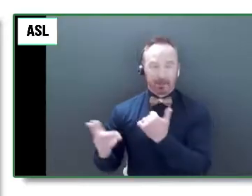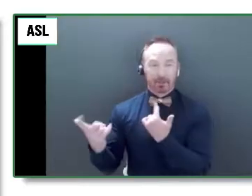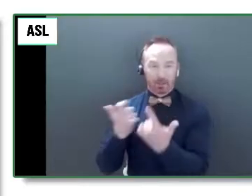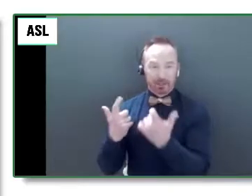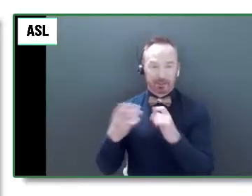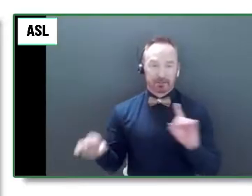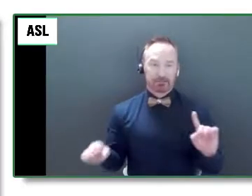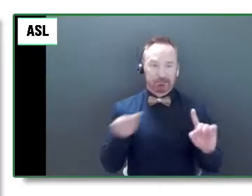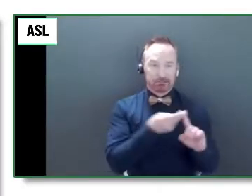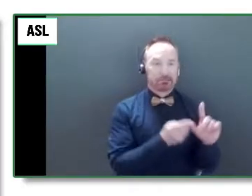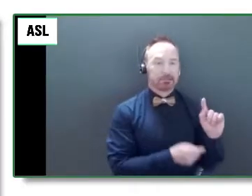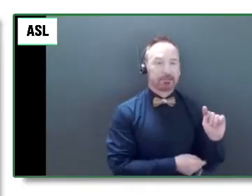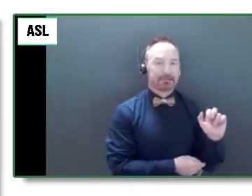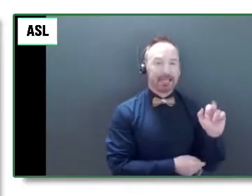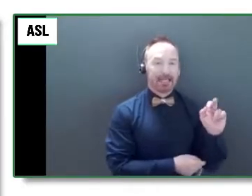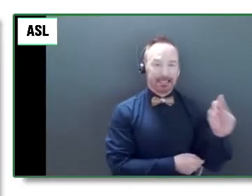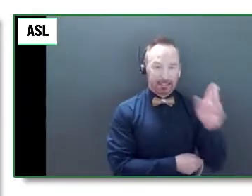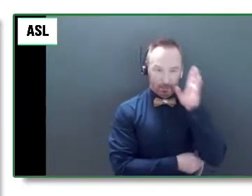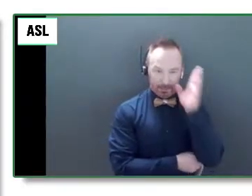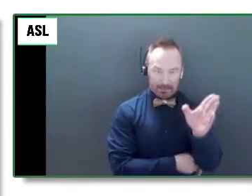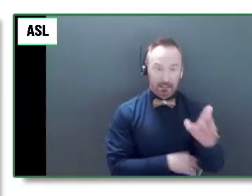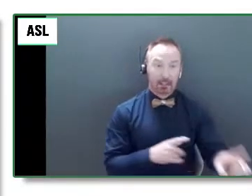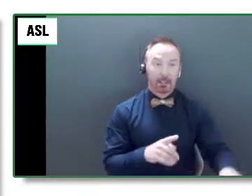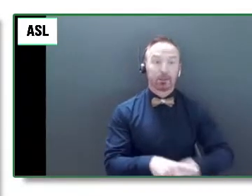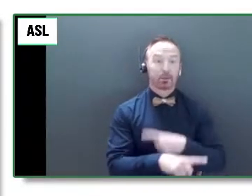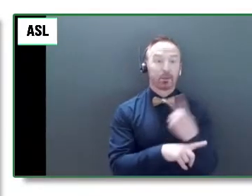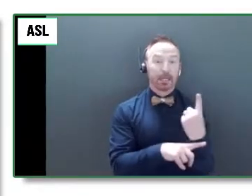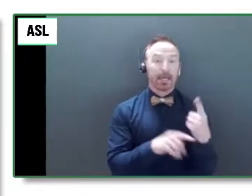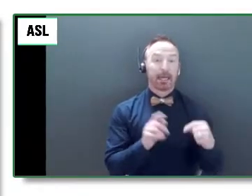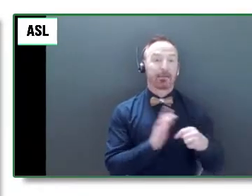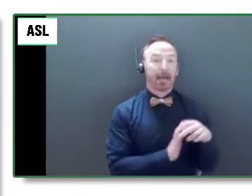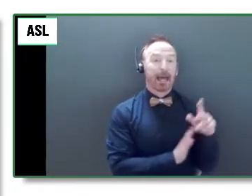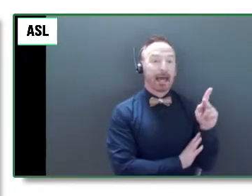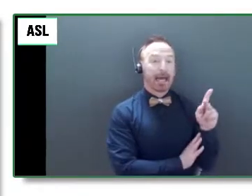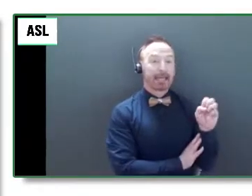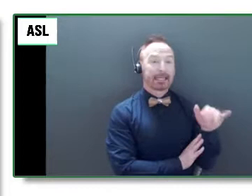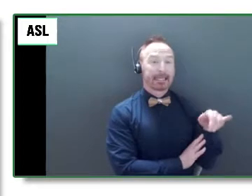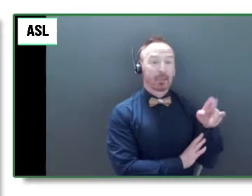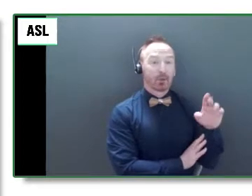Today's keynote speaker is Mayaan Ziv. Mayaan is a Creator and CEO of the